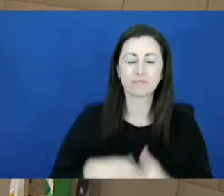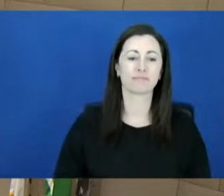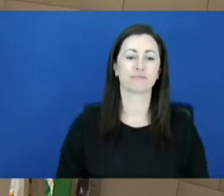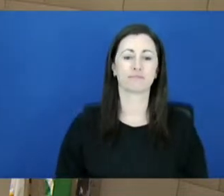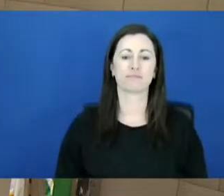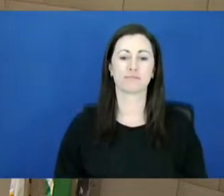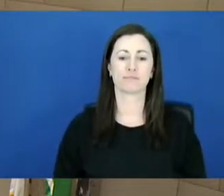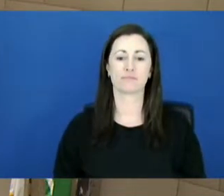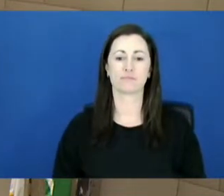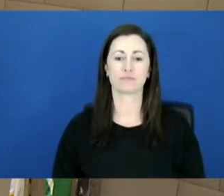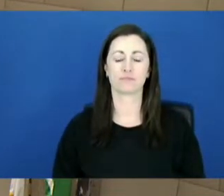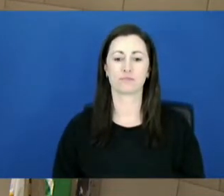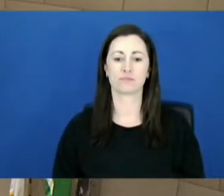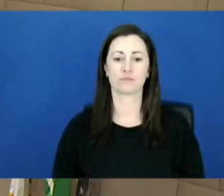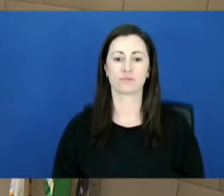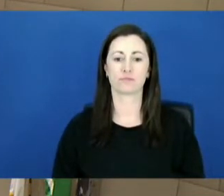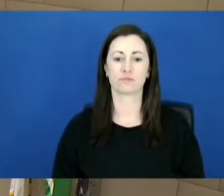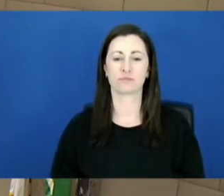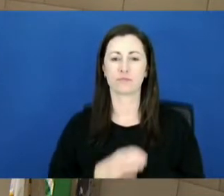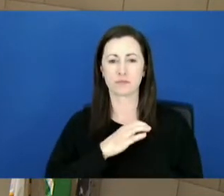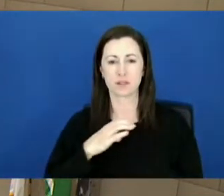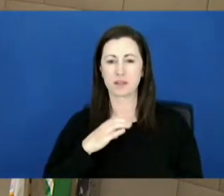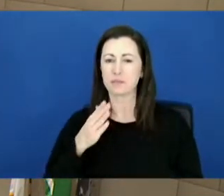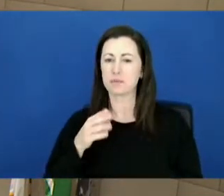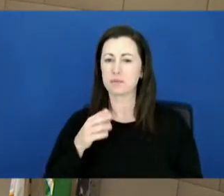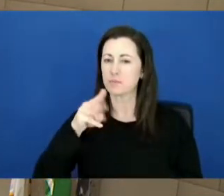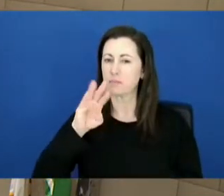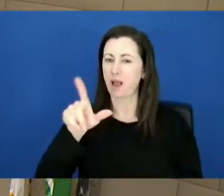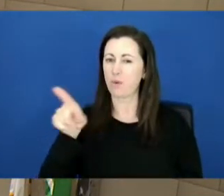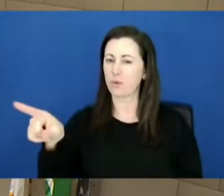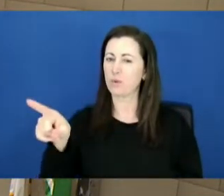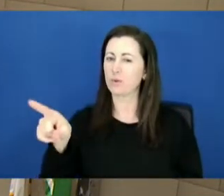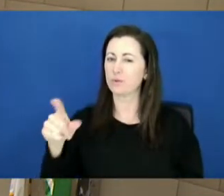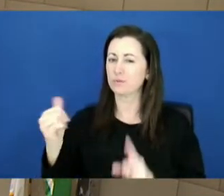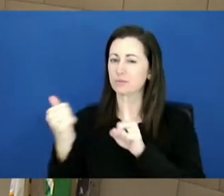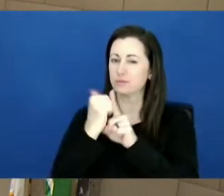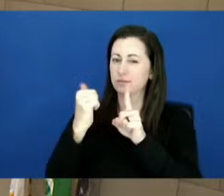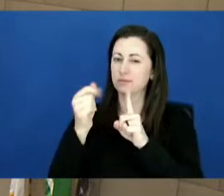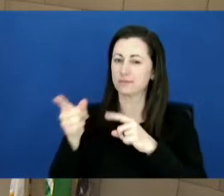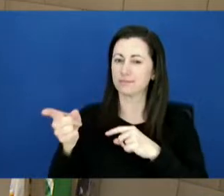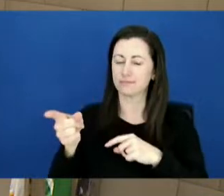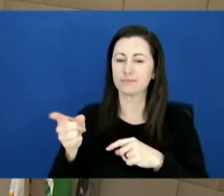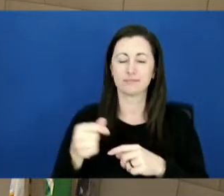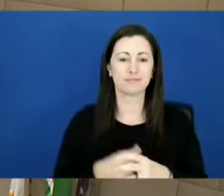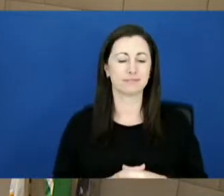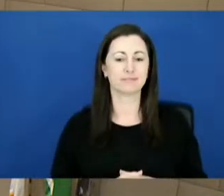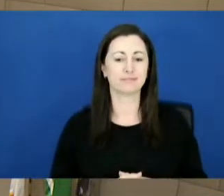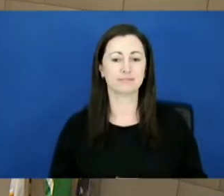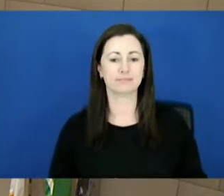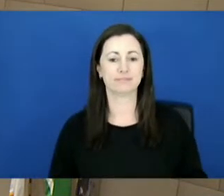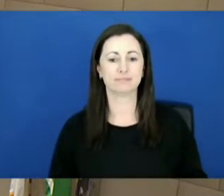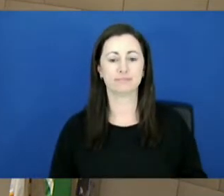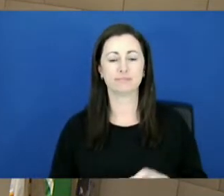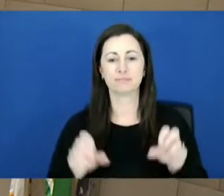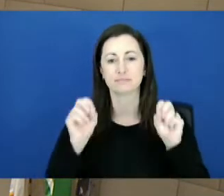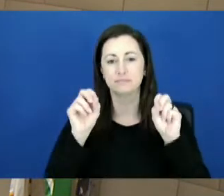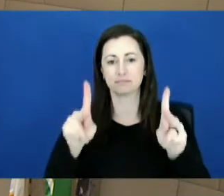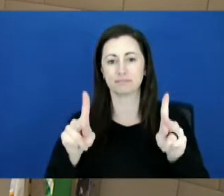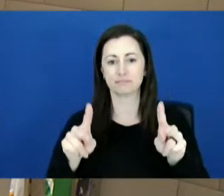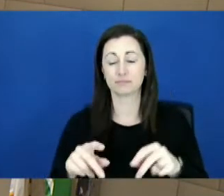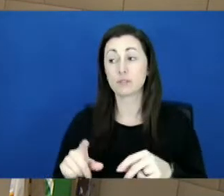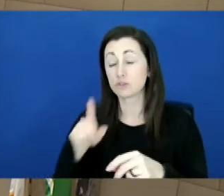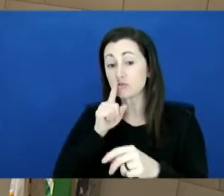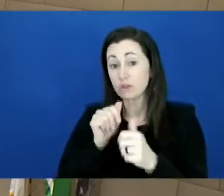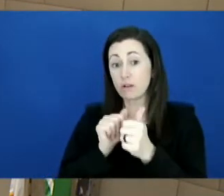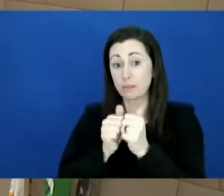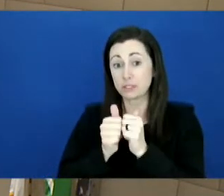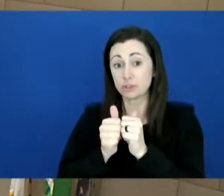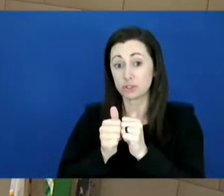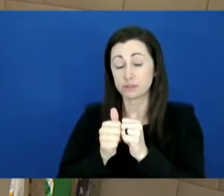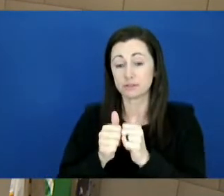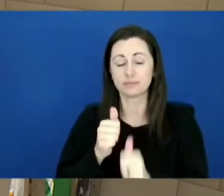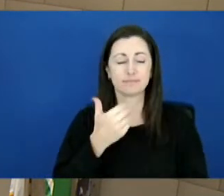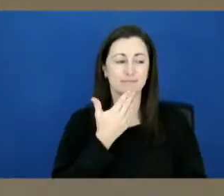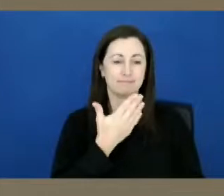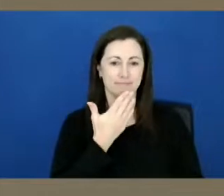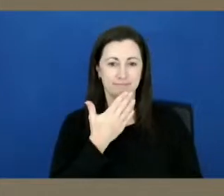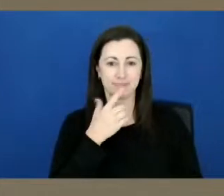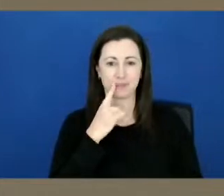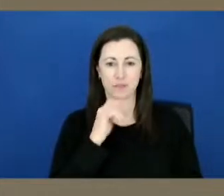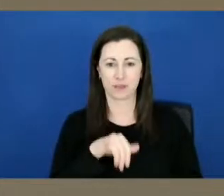TWICE IN A ROW, I THINK.